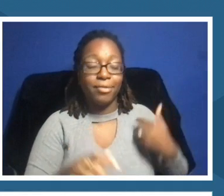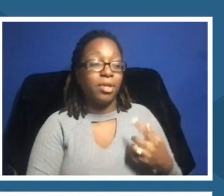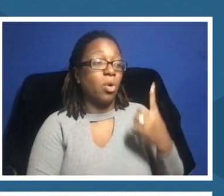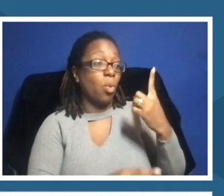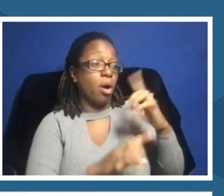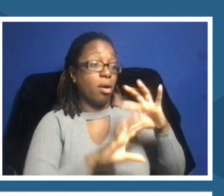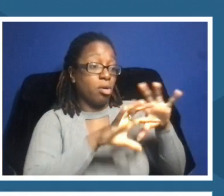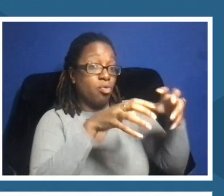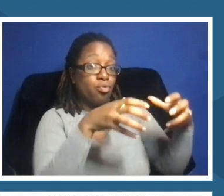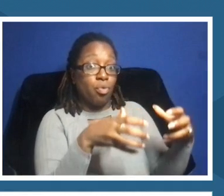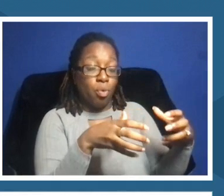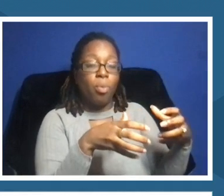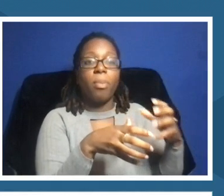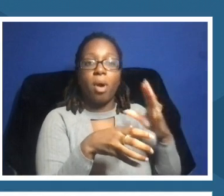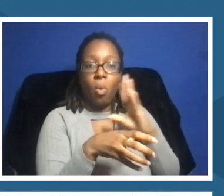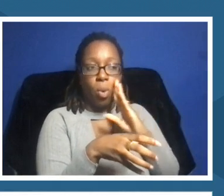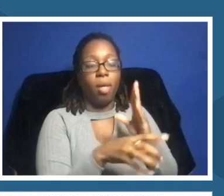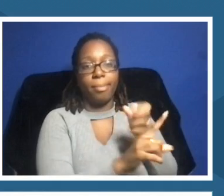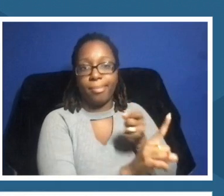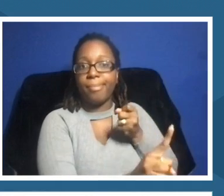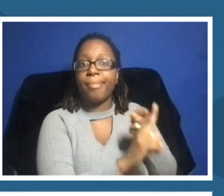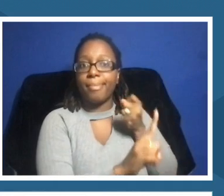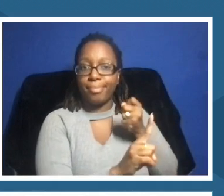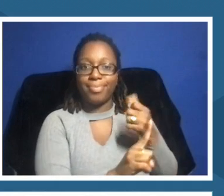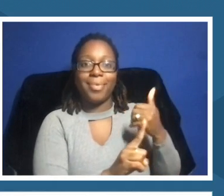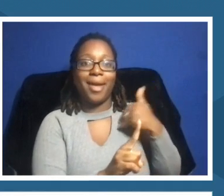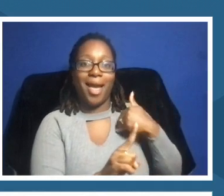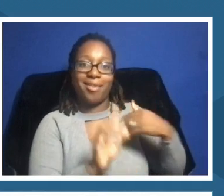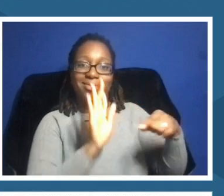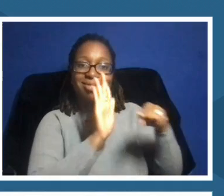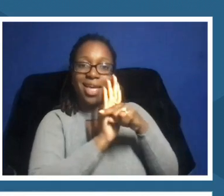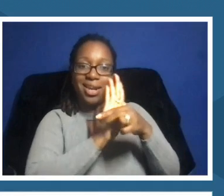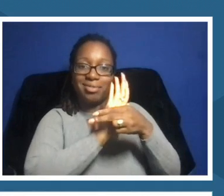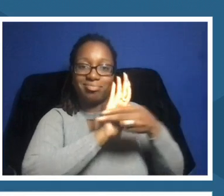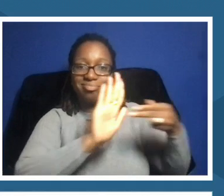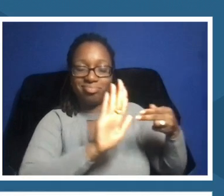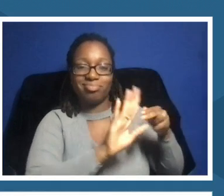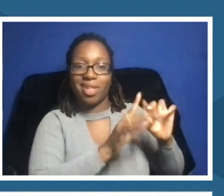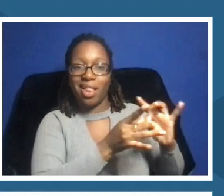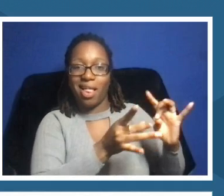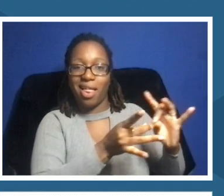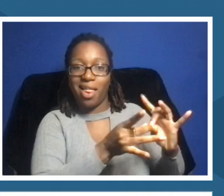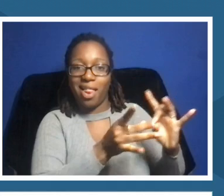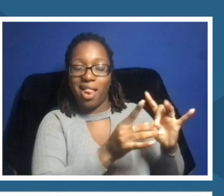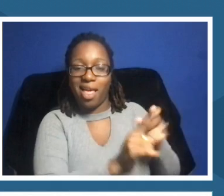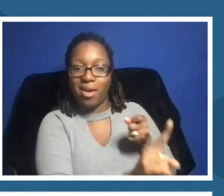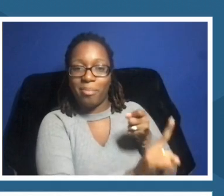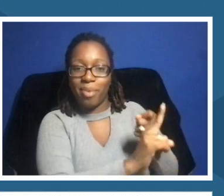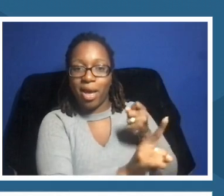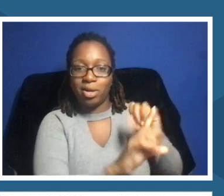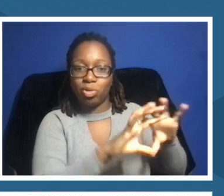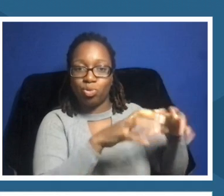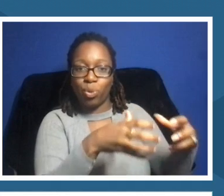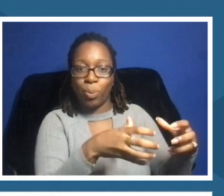but in this work right it's super key it's important that